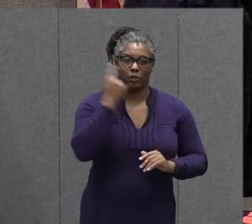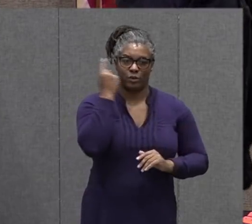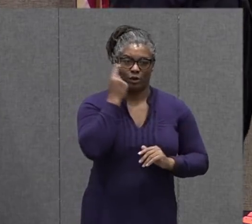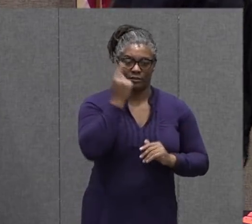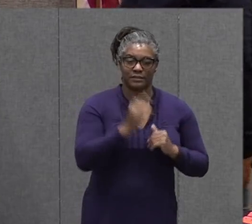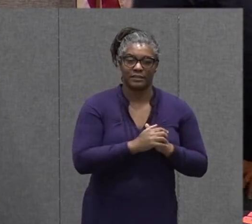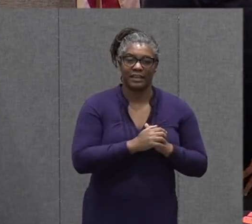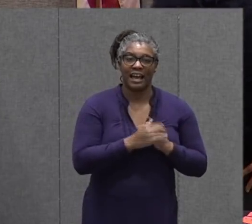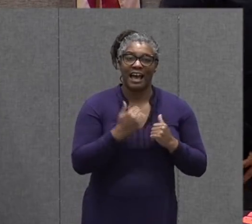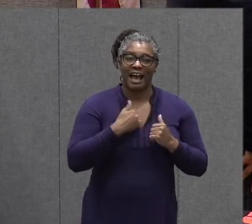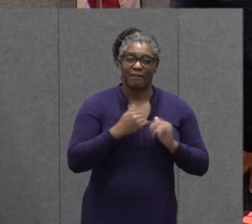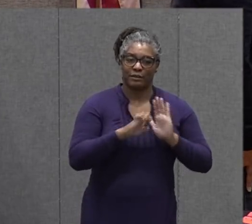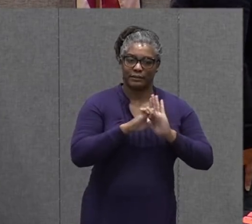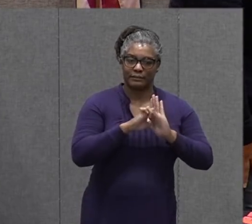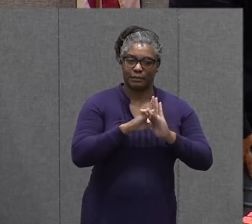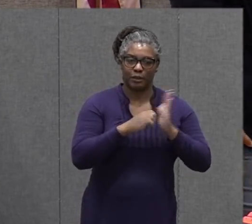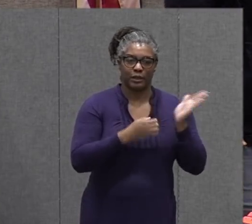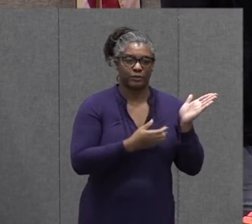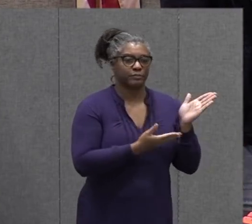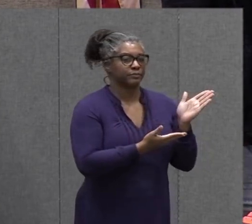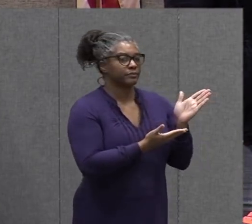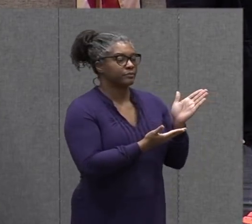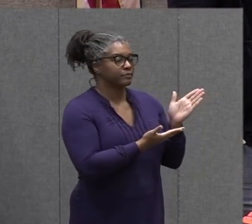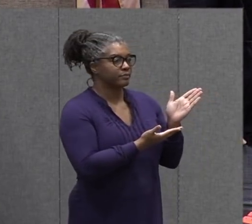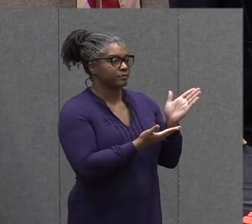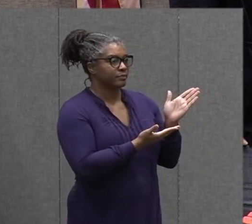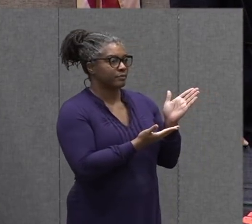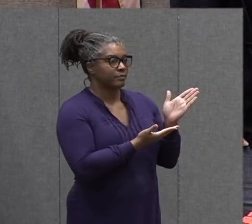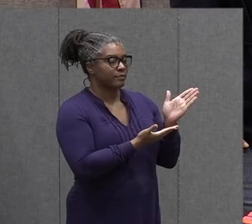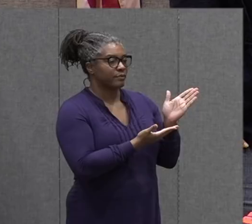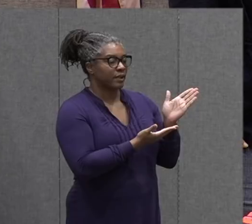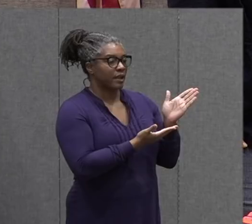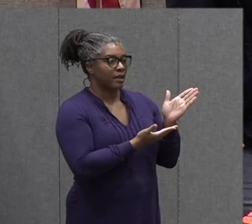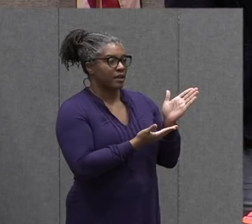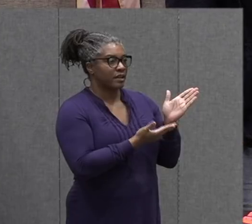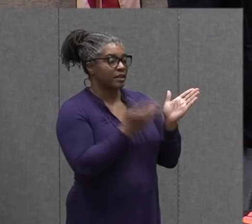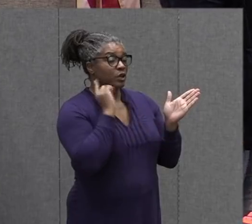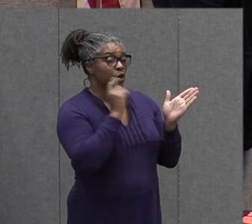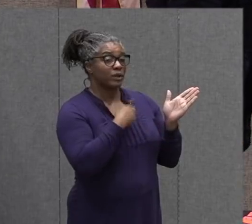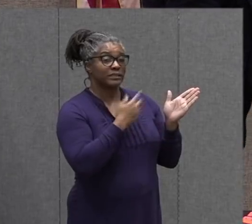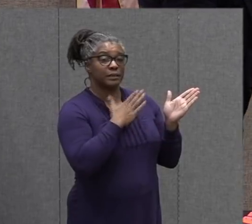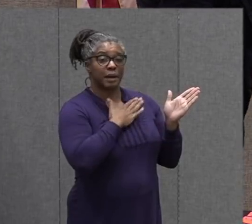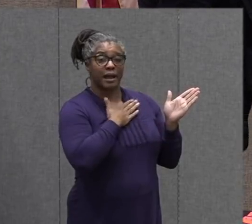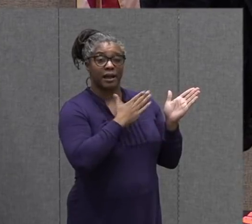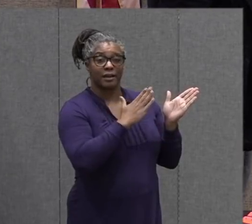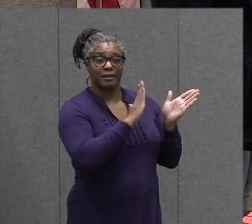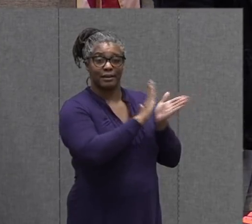I have my paper cut into two, for my two column notes. Remember, it is important,